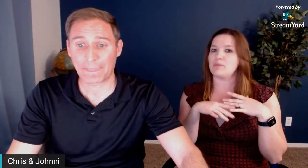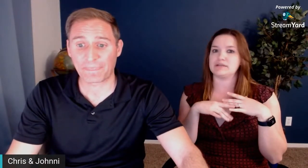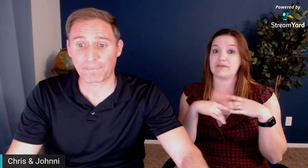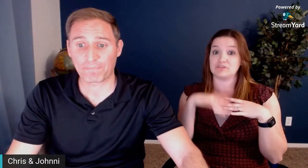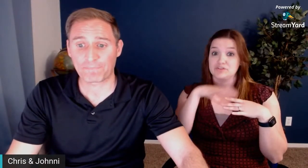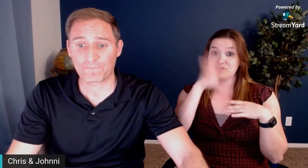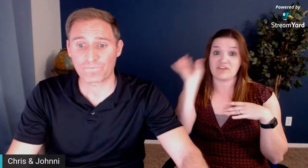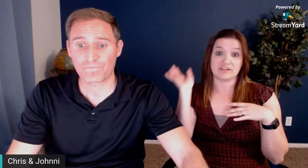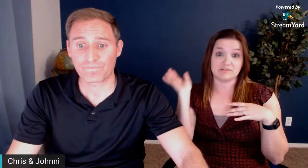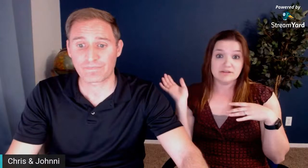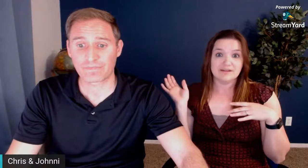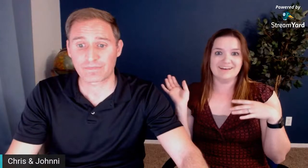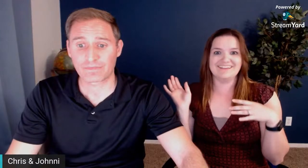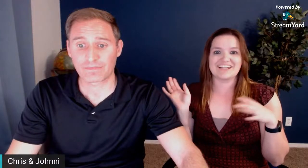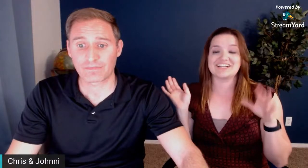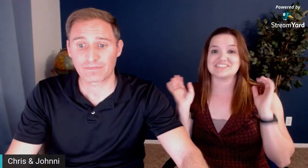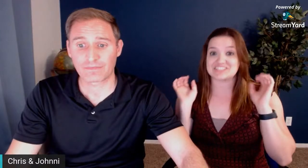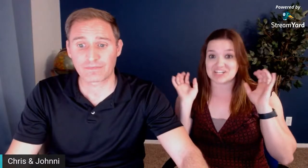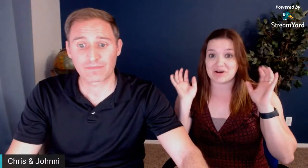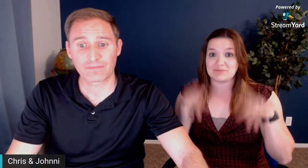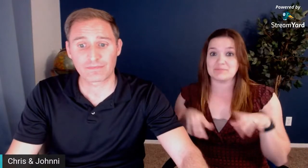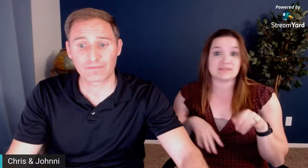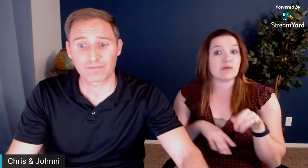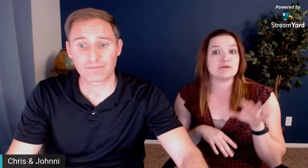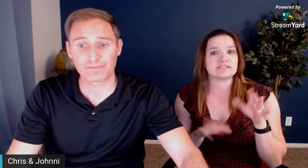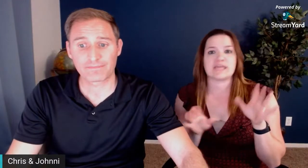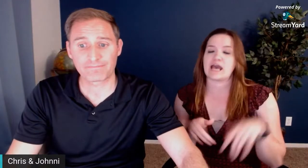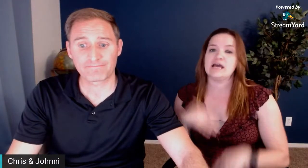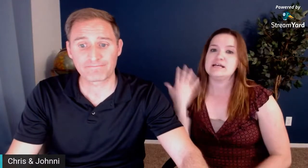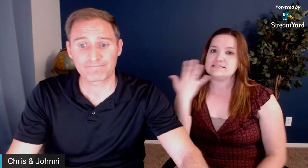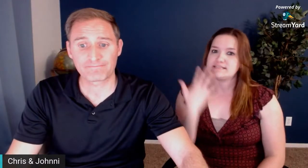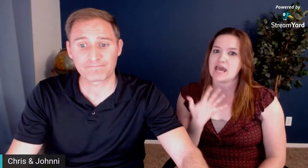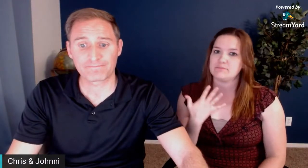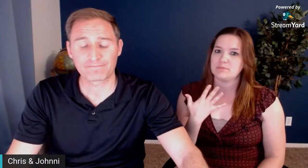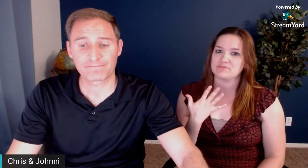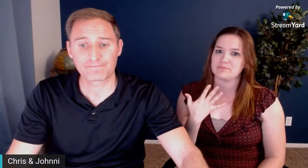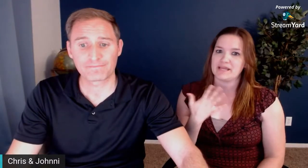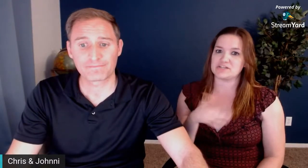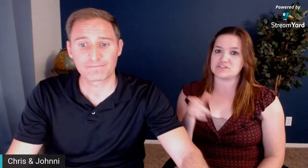i wouldn't have to look for nothing there is snow up there but that was yeah sad moment for paige